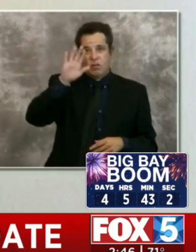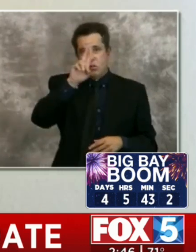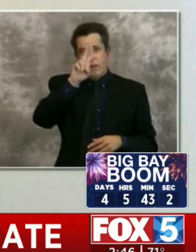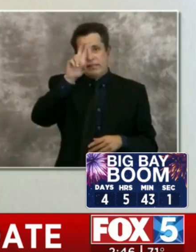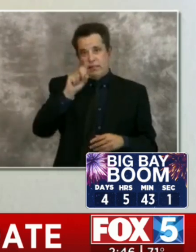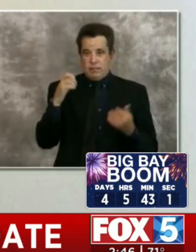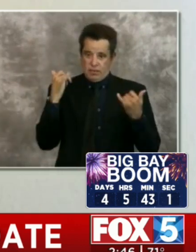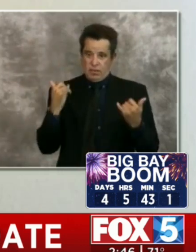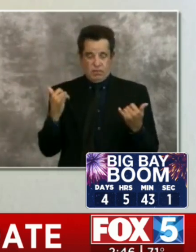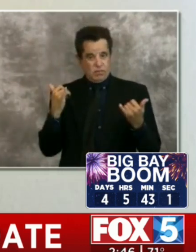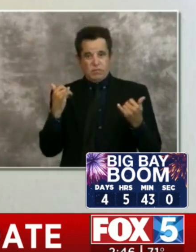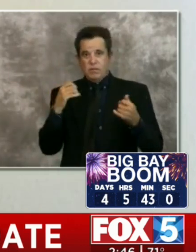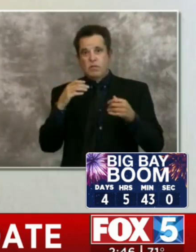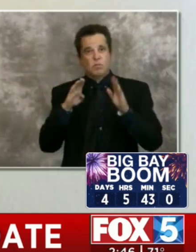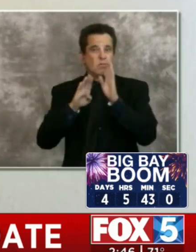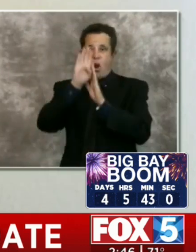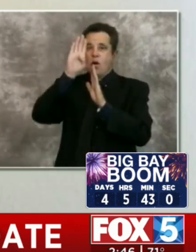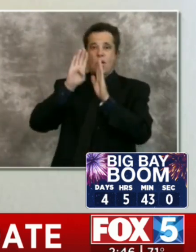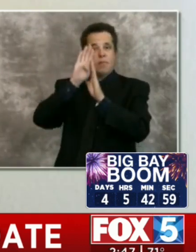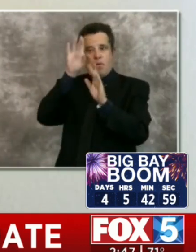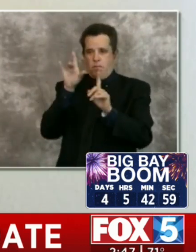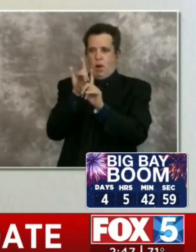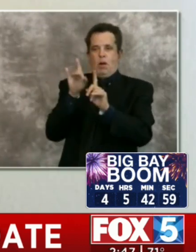FLETCHER. YOU IS HOW WELL YOU